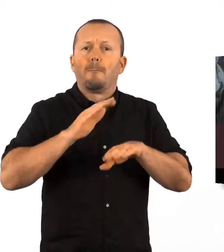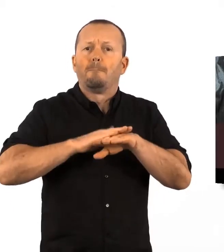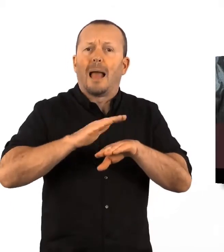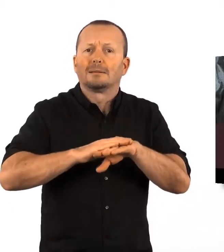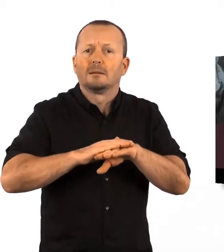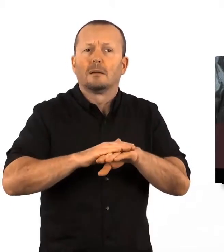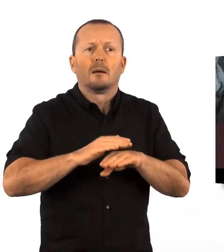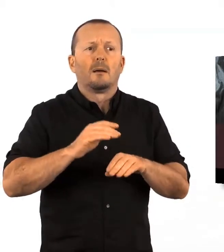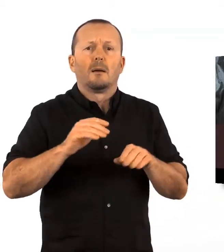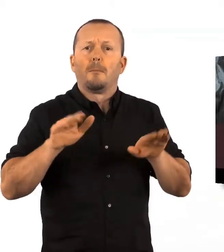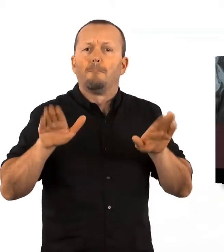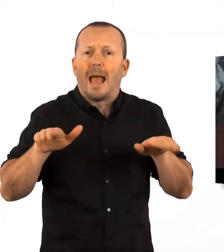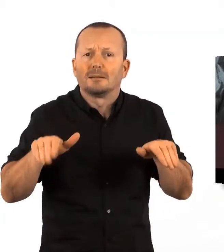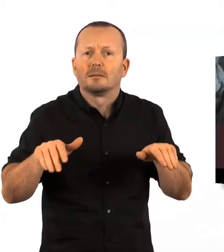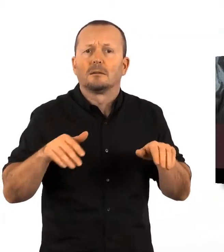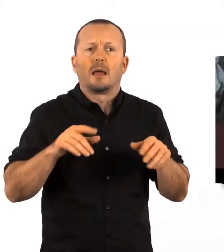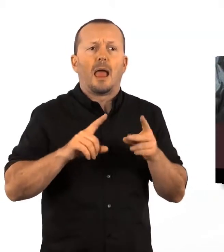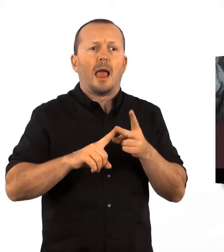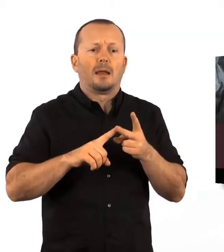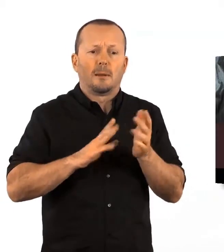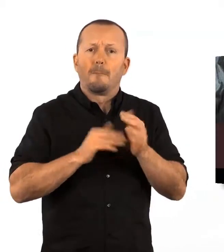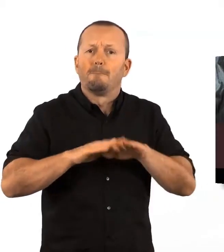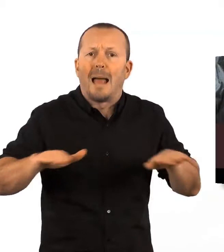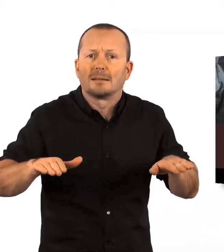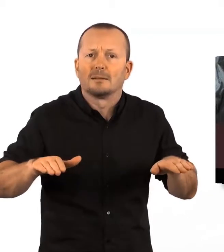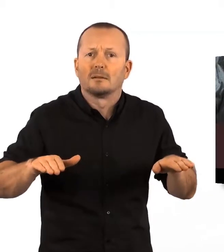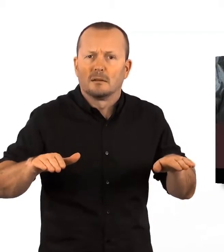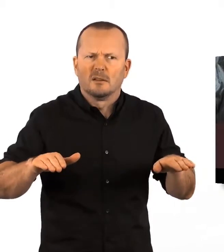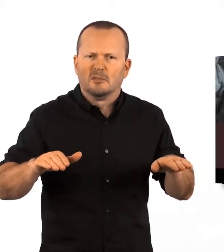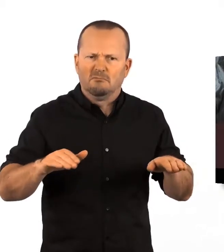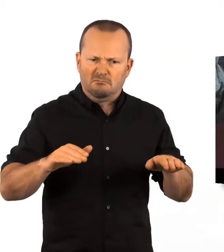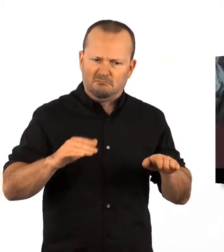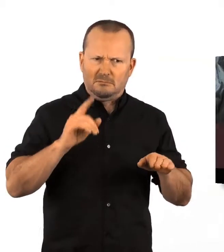‘b’, ‘m’, ‘pat’, ‘bat’, ‘mat’ you can hear the difference quite clearly.